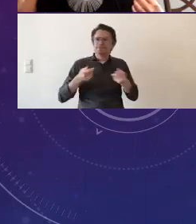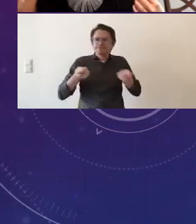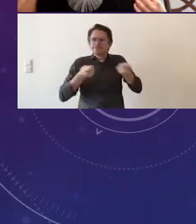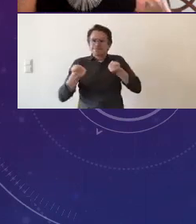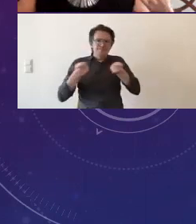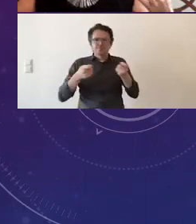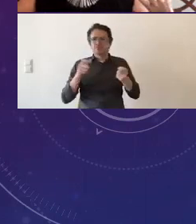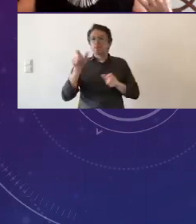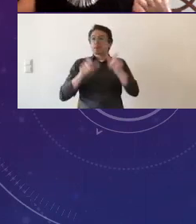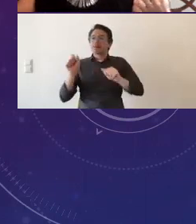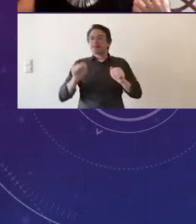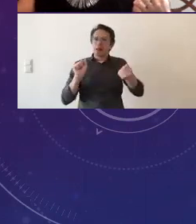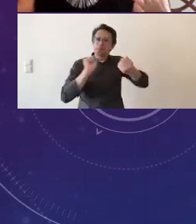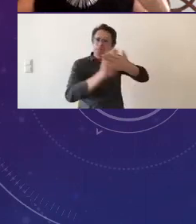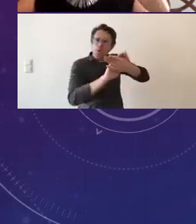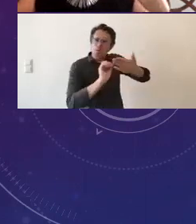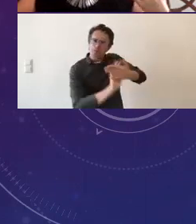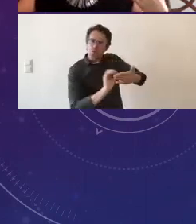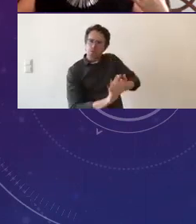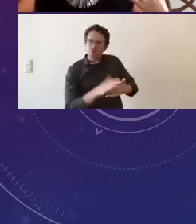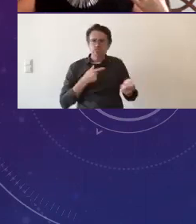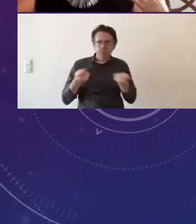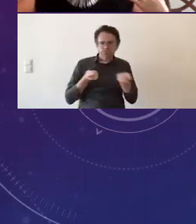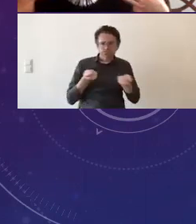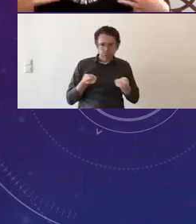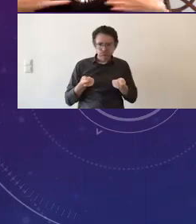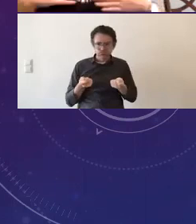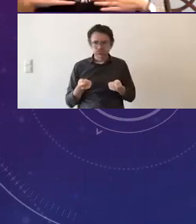and they put it with an interpreter but it's not accessible like look at me